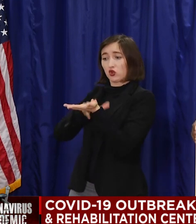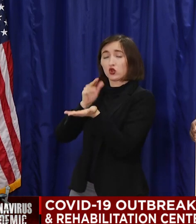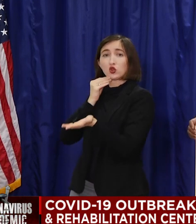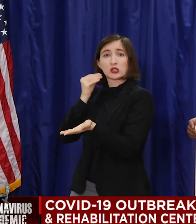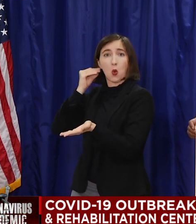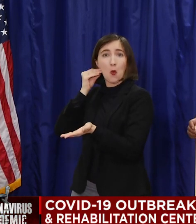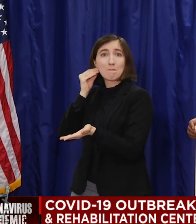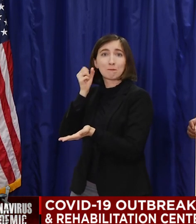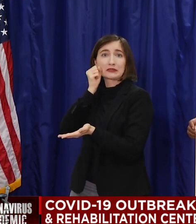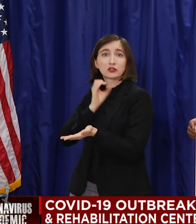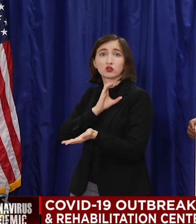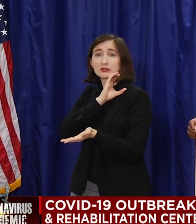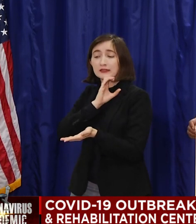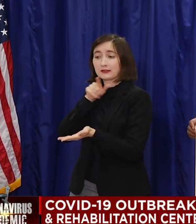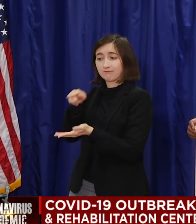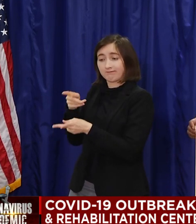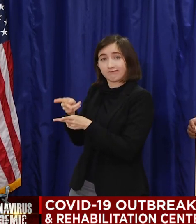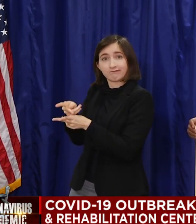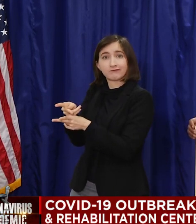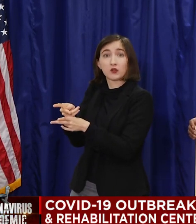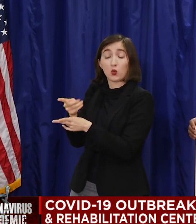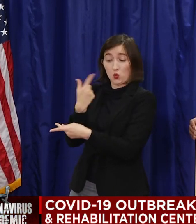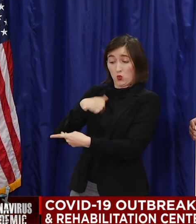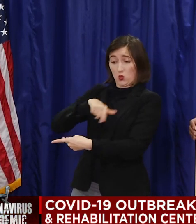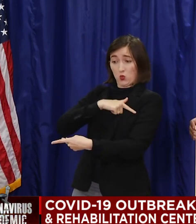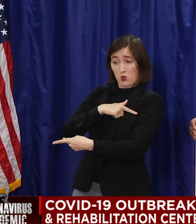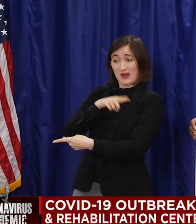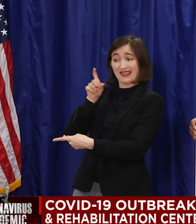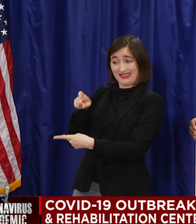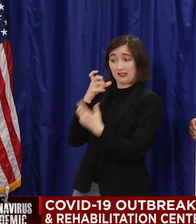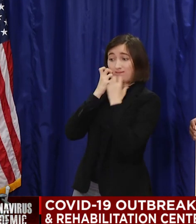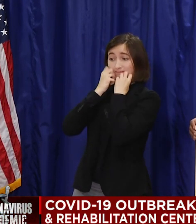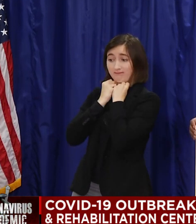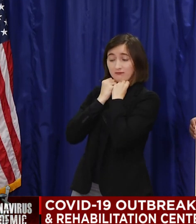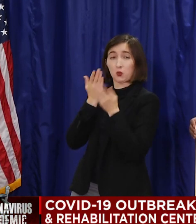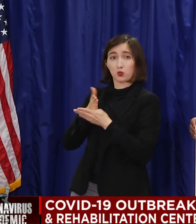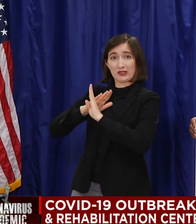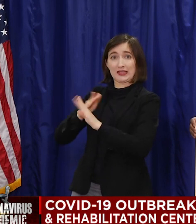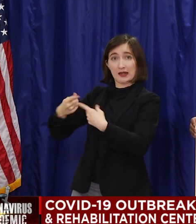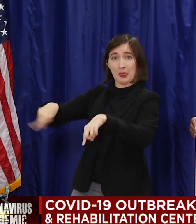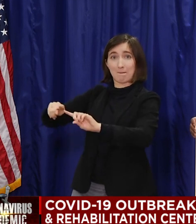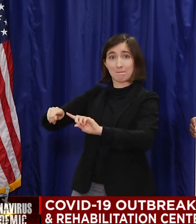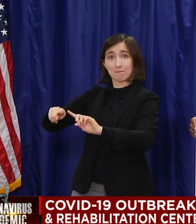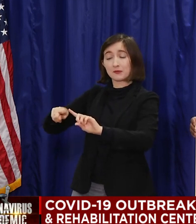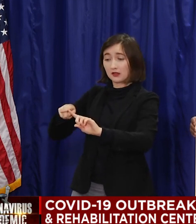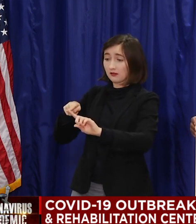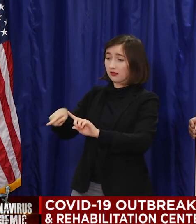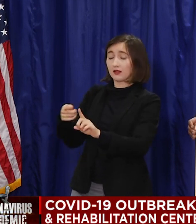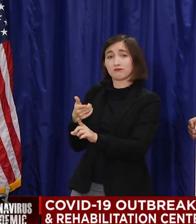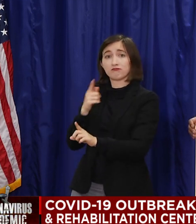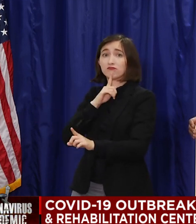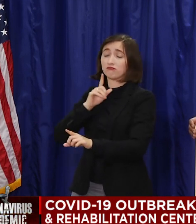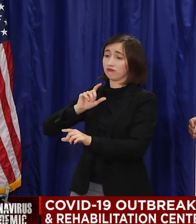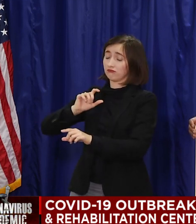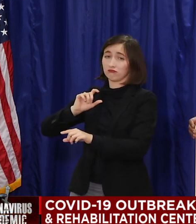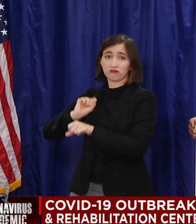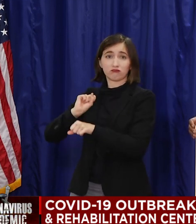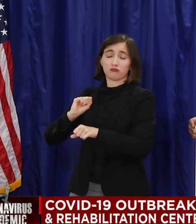THAT WAS EXPECTED TO HAVE SPAWN OFF. SEVERAL 100 CASES OF CORONAVIRUS OBVIOUSLY THERE'S A SPAWN OFF. SEVERAL 100 CASES OF CORONAVIRUS OBVIOUSLY THERE'S A LOT OF HIGH CONTACT AND NURSING CORONAVIRUS OBVIOUSLY THERE'S A LOT OF HIGH CONTACT AND NURSING HOMES AND THAT'S THE PROBLEM IS LOT OF HIGH CONTACT AND NURSING HOMES AND THAT'S THE PROBLEM IS IT THAT YOU'RE IN A SITUATION HOMES AND THAT'S THE PROBLEM IS IT THAT YOU'RE IN A SITUATION WHERE THERE ARE A LOT OF PEOPLE